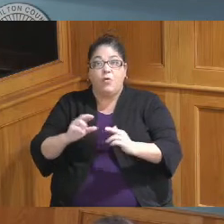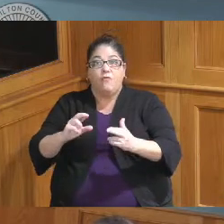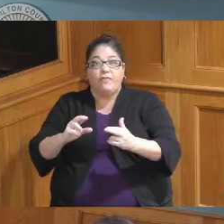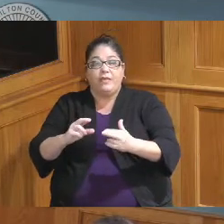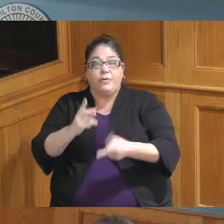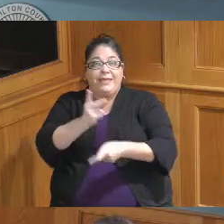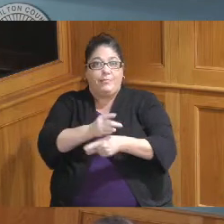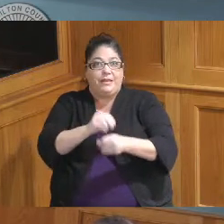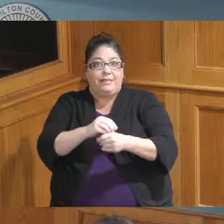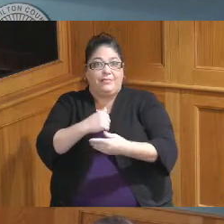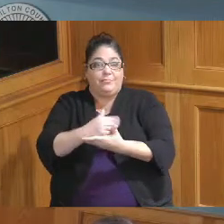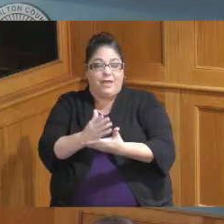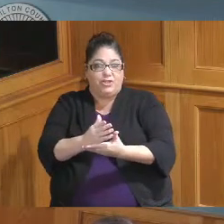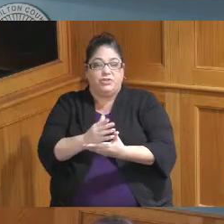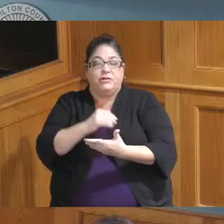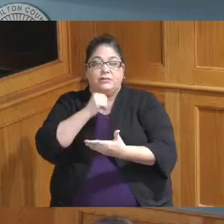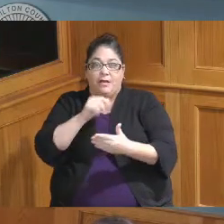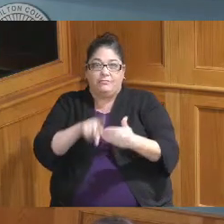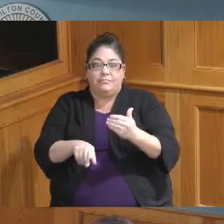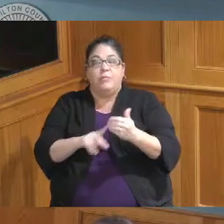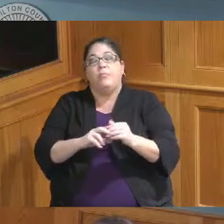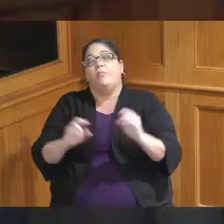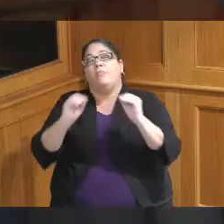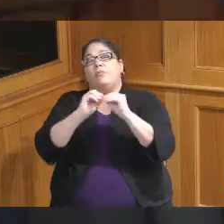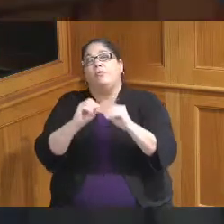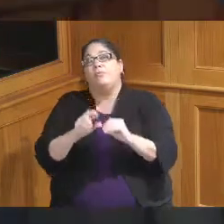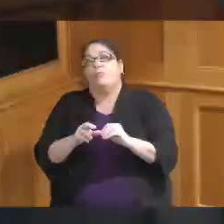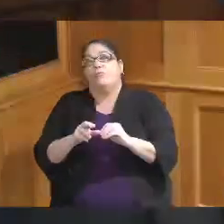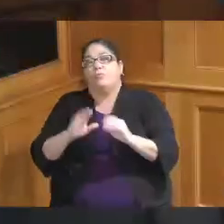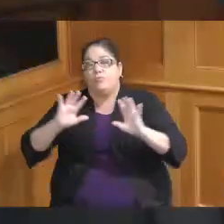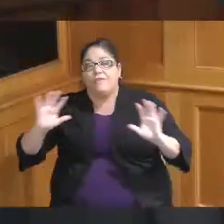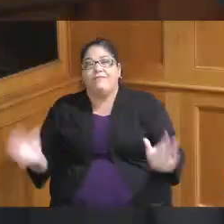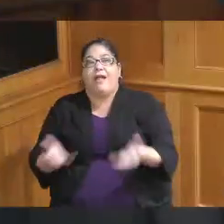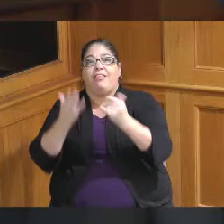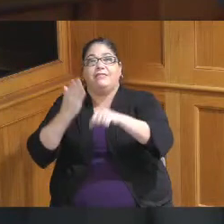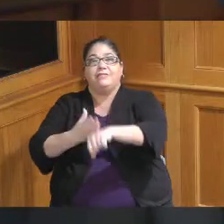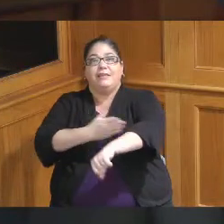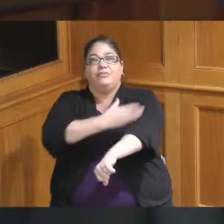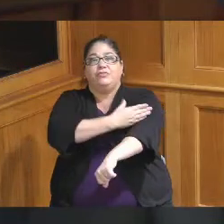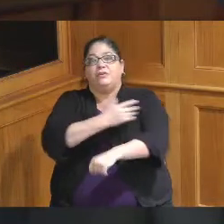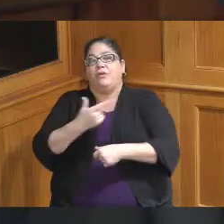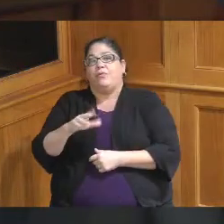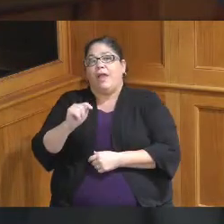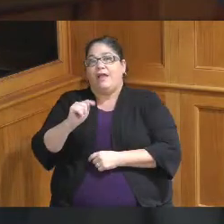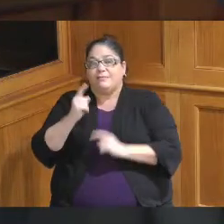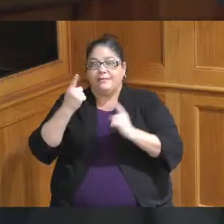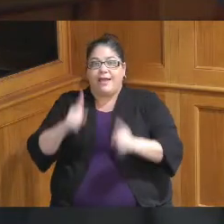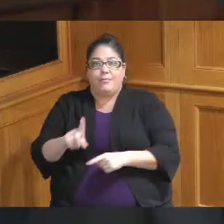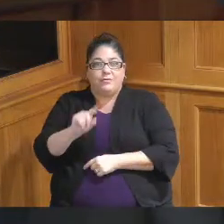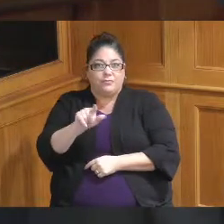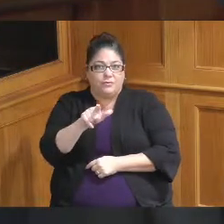budget more revitalization grants going out out in 2024 because I know the communities are extremely